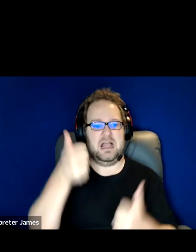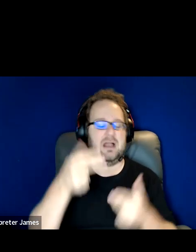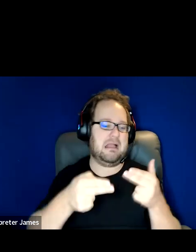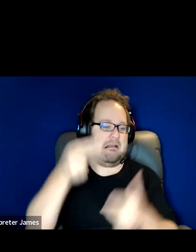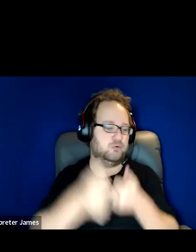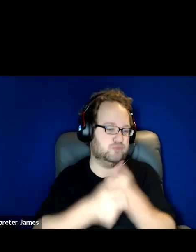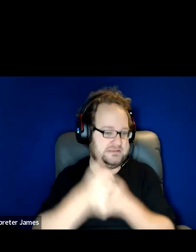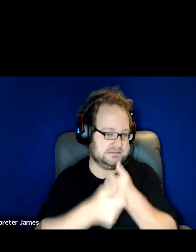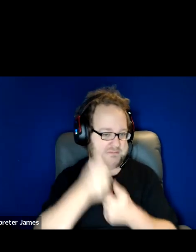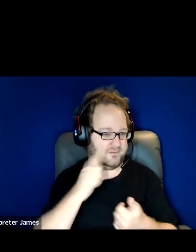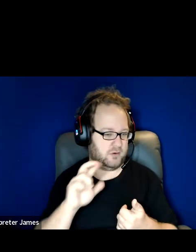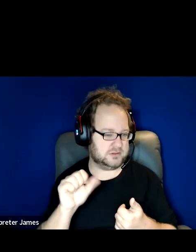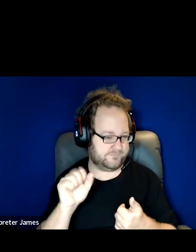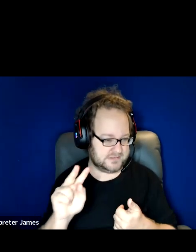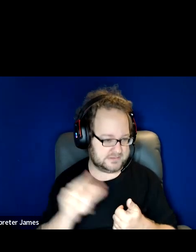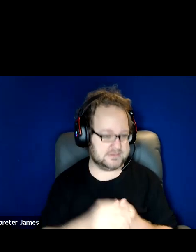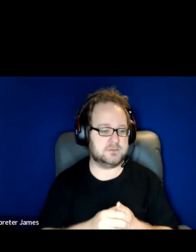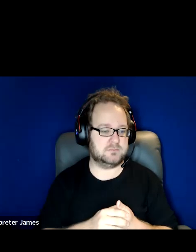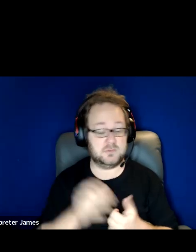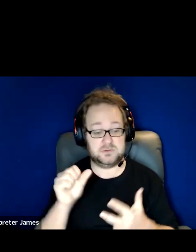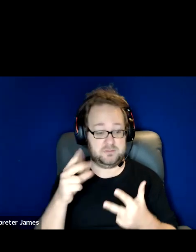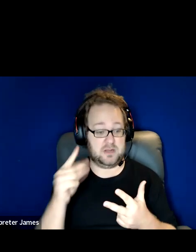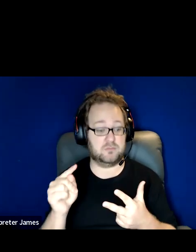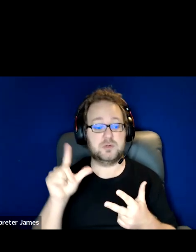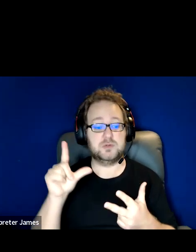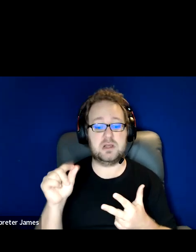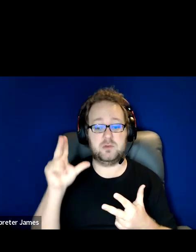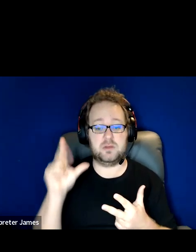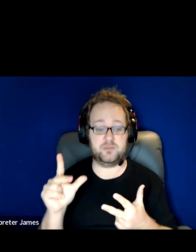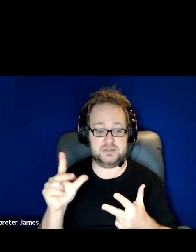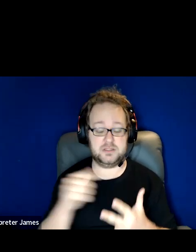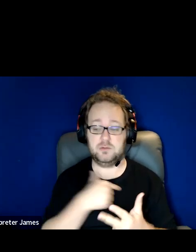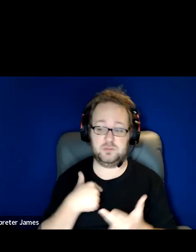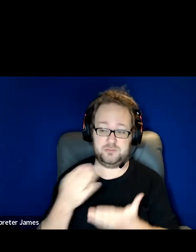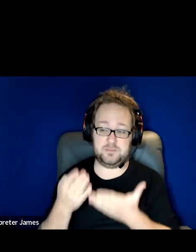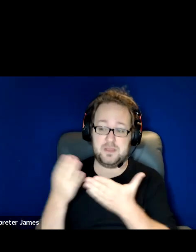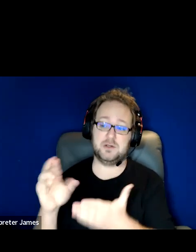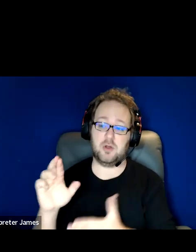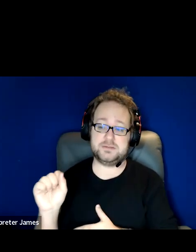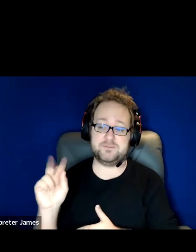for seasonal use and pregnant people 32 to 36 weeks gestation to prevent RSV in infants.